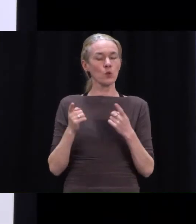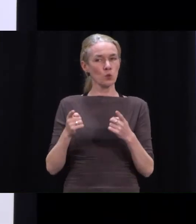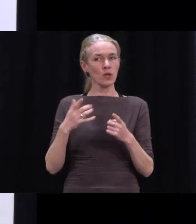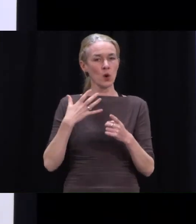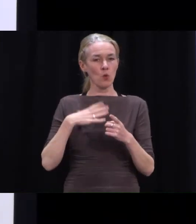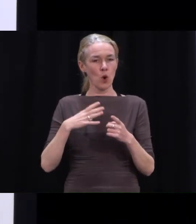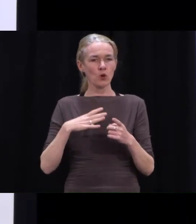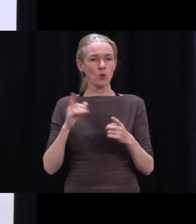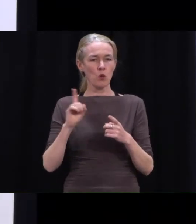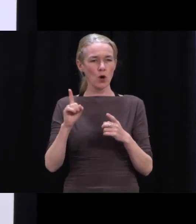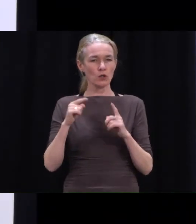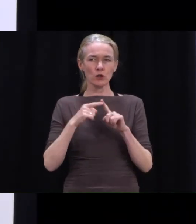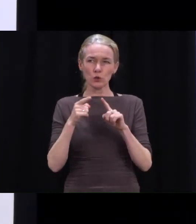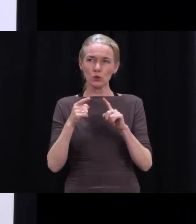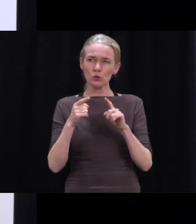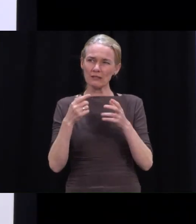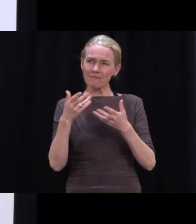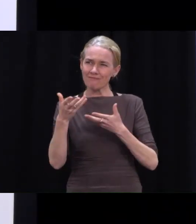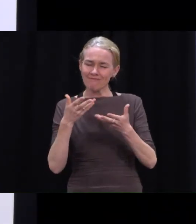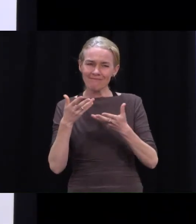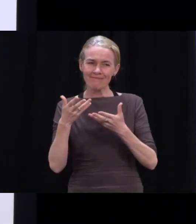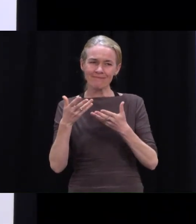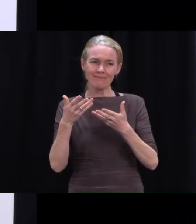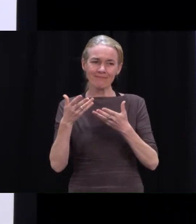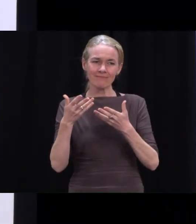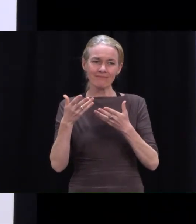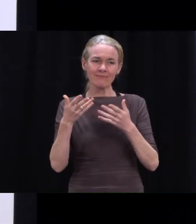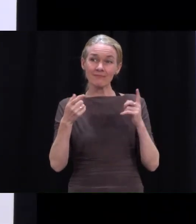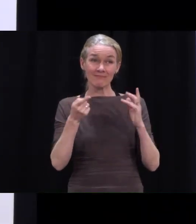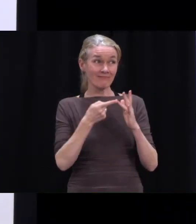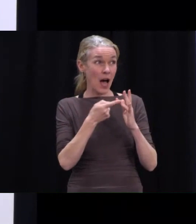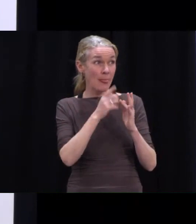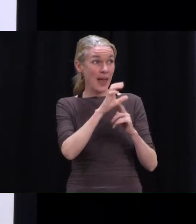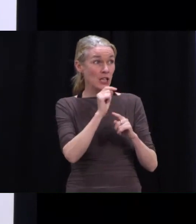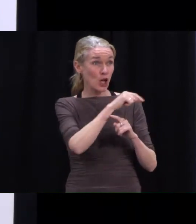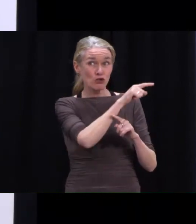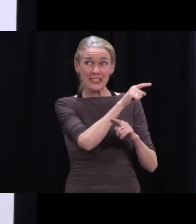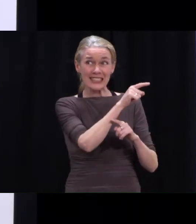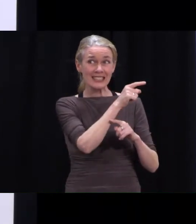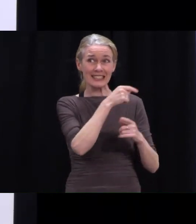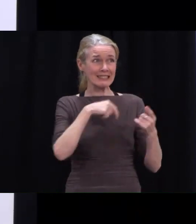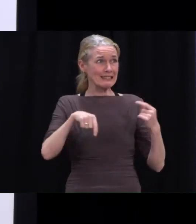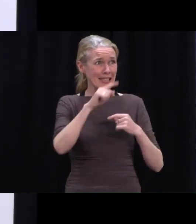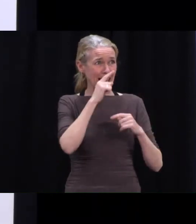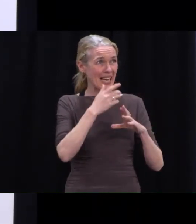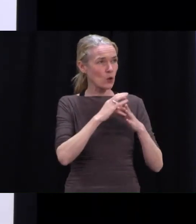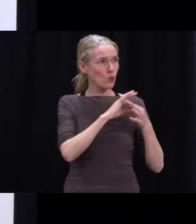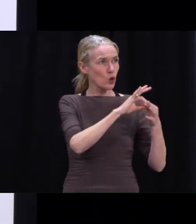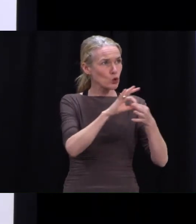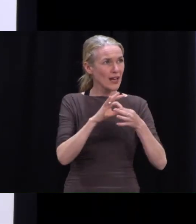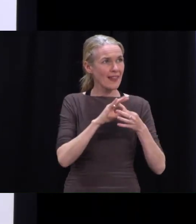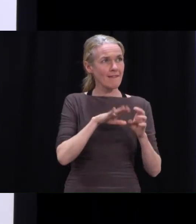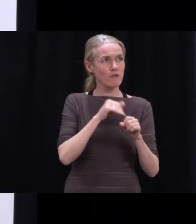who was there out, we weren't able to do so. Many other countries are in exactly the